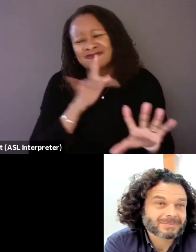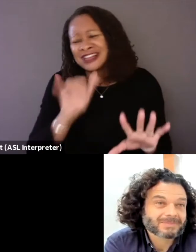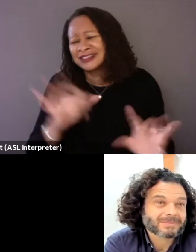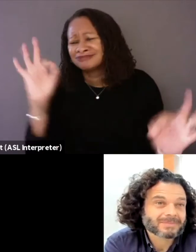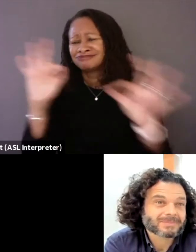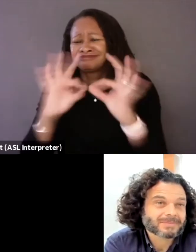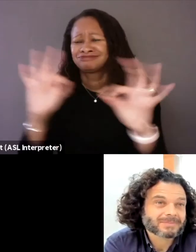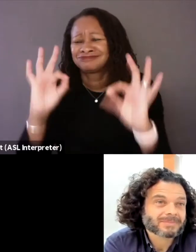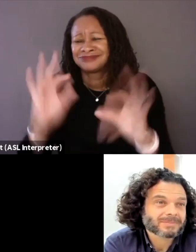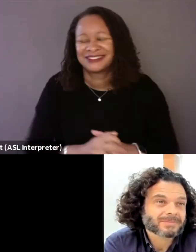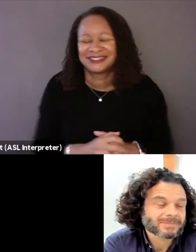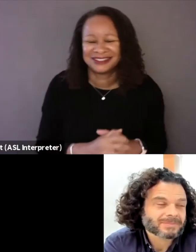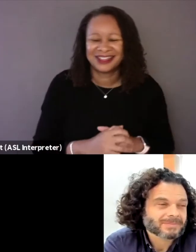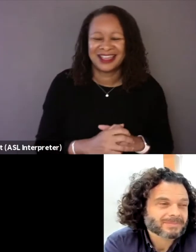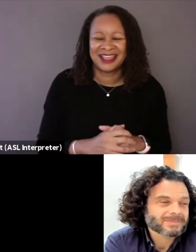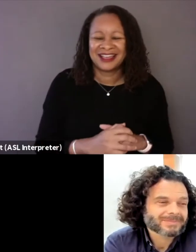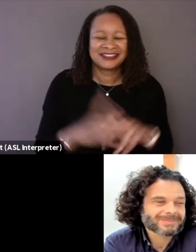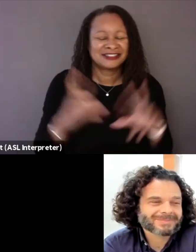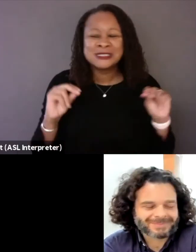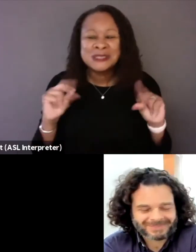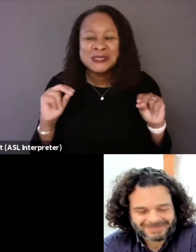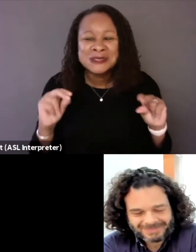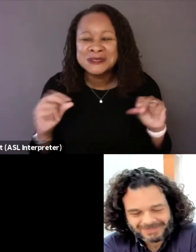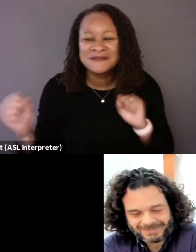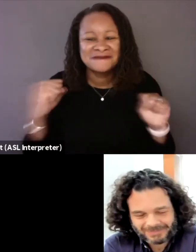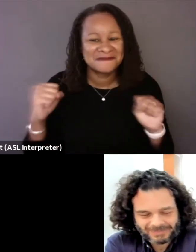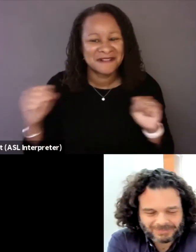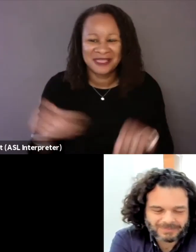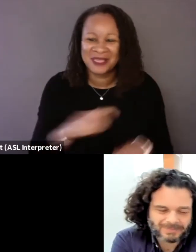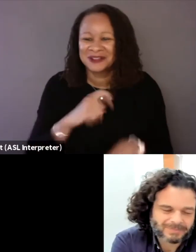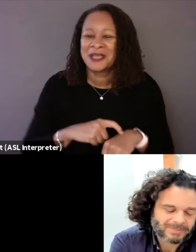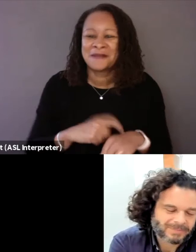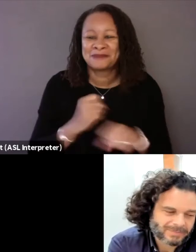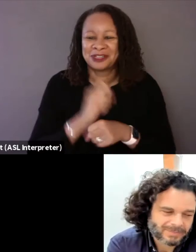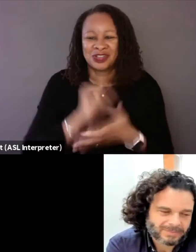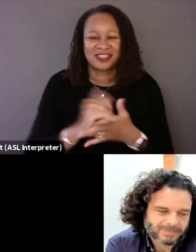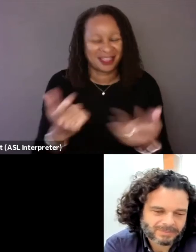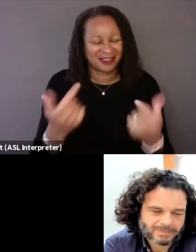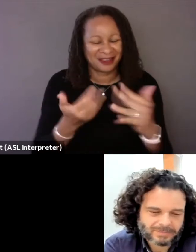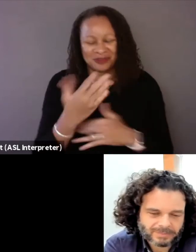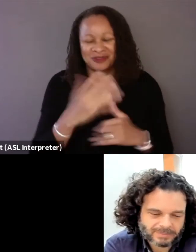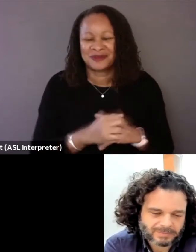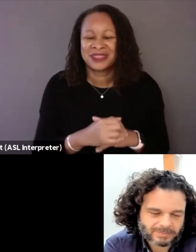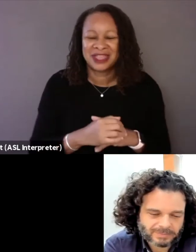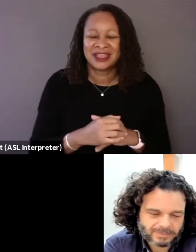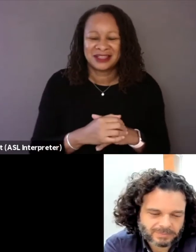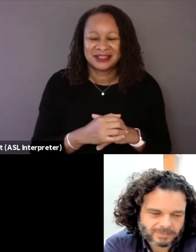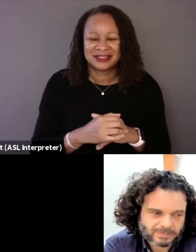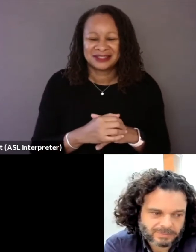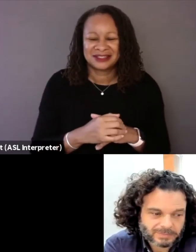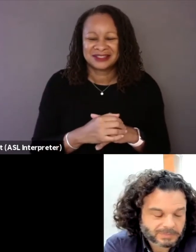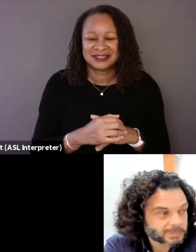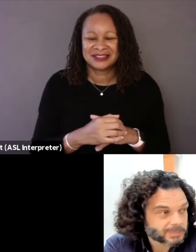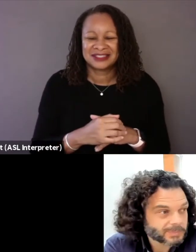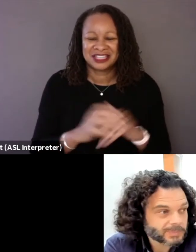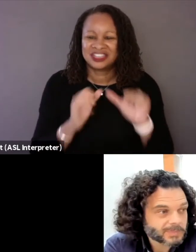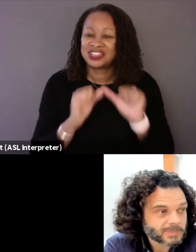It's just, I was like, no, no, no, no. We fought a long time to make sure that came through. And I think it was just, you just keep on saying it likes a title,